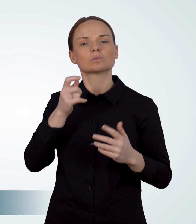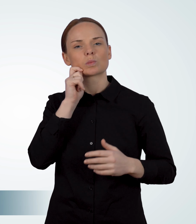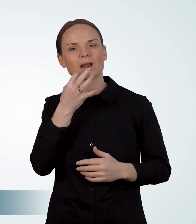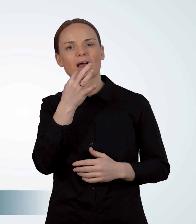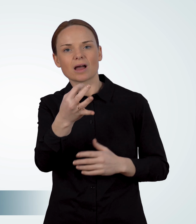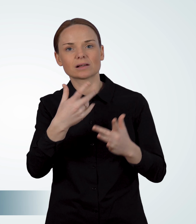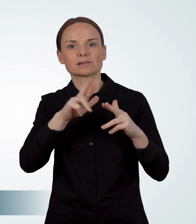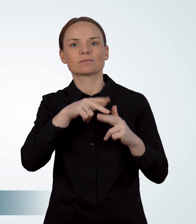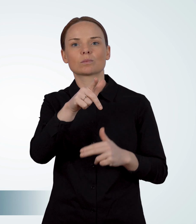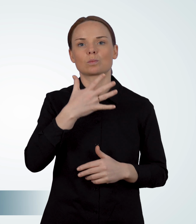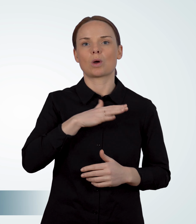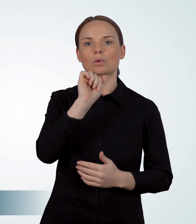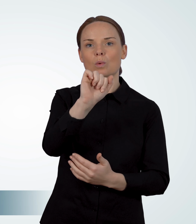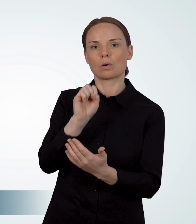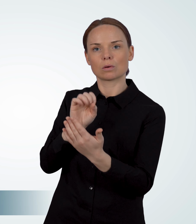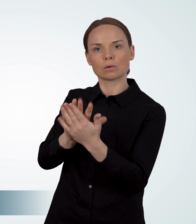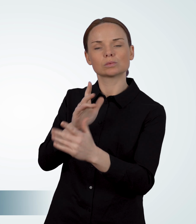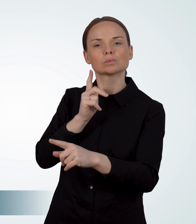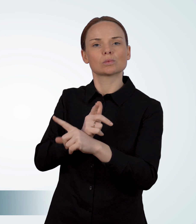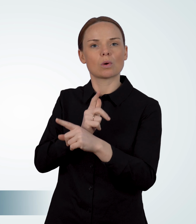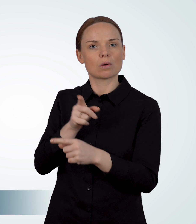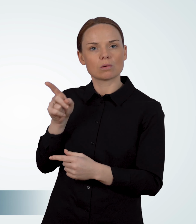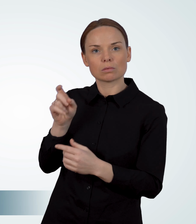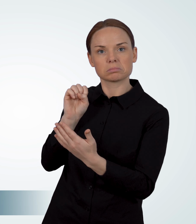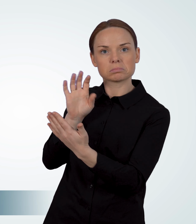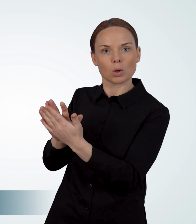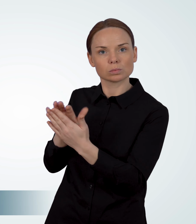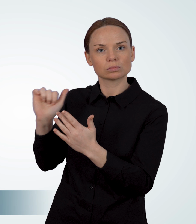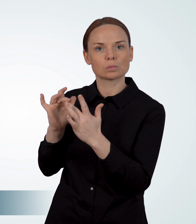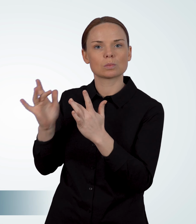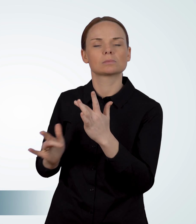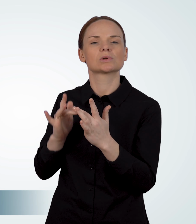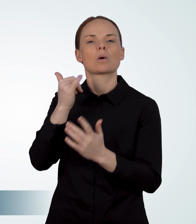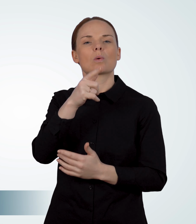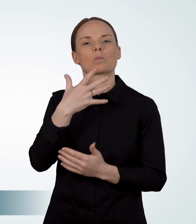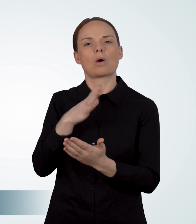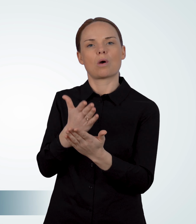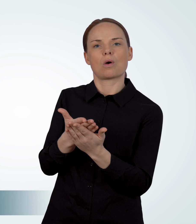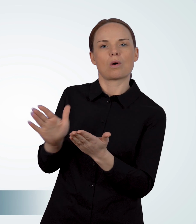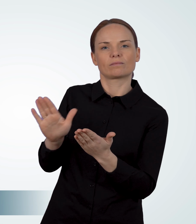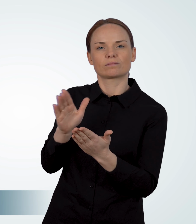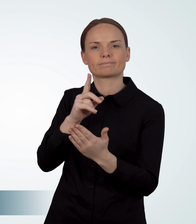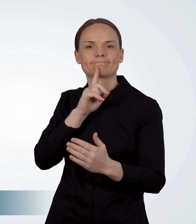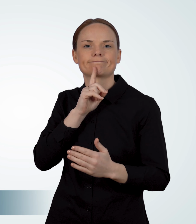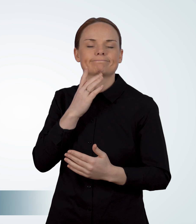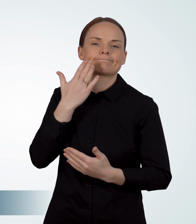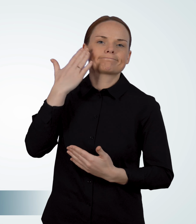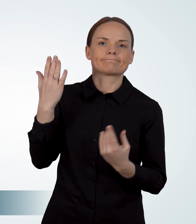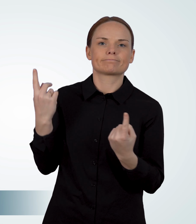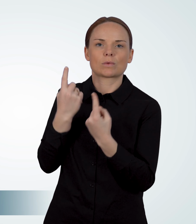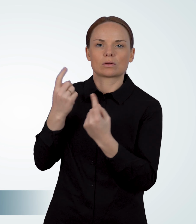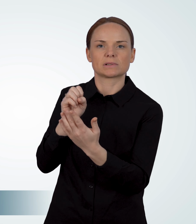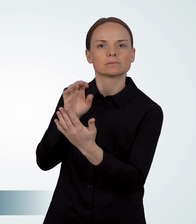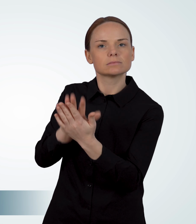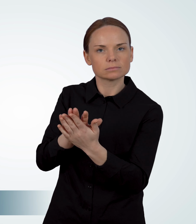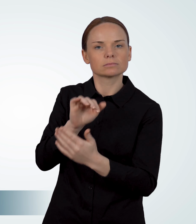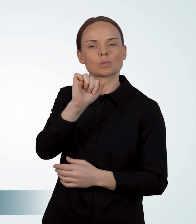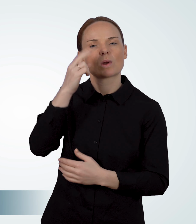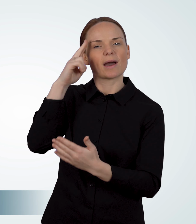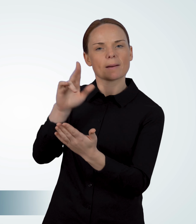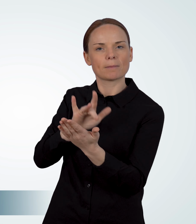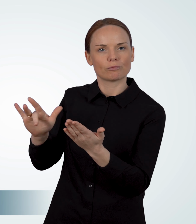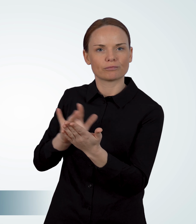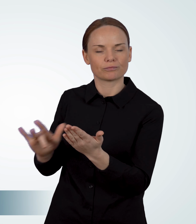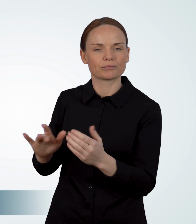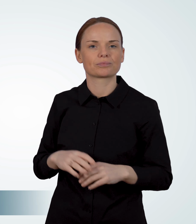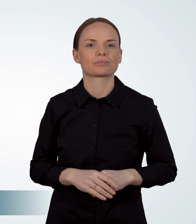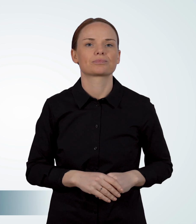As such, we will ask you if you would like your submission published on the department’s website or to remain anonymous.